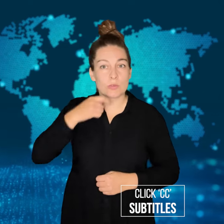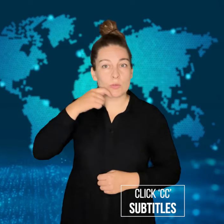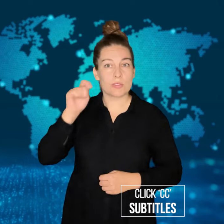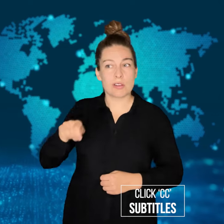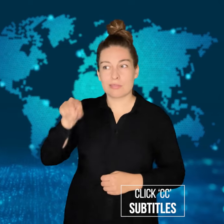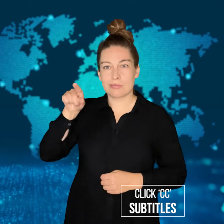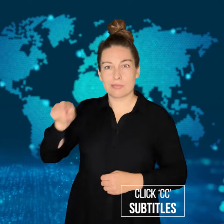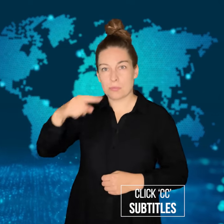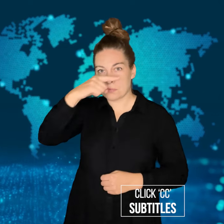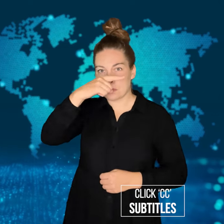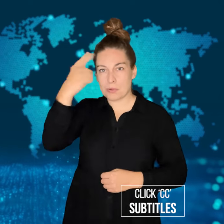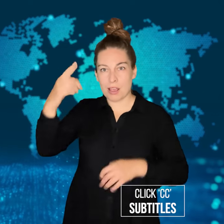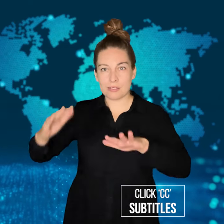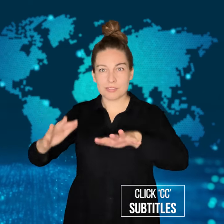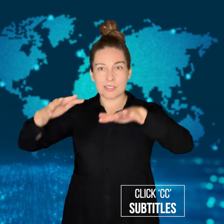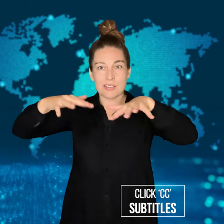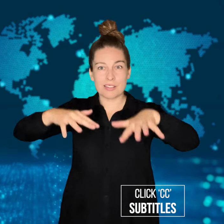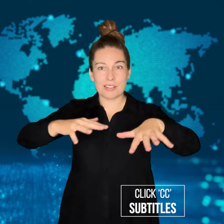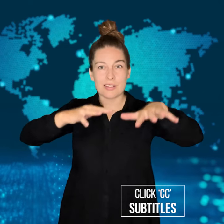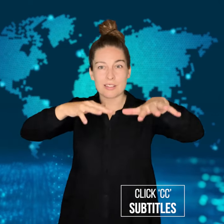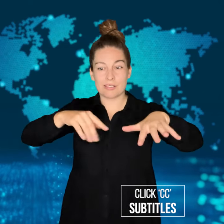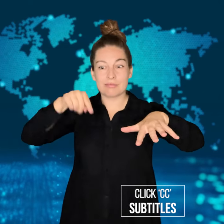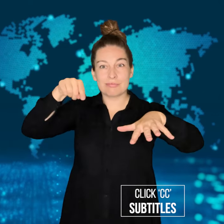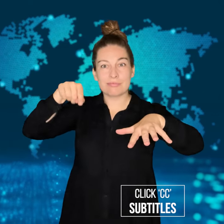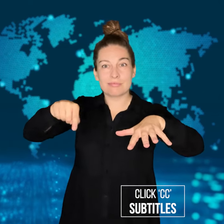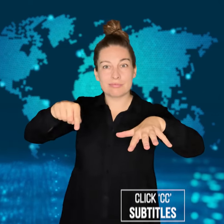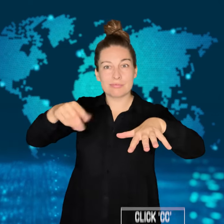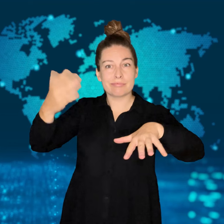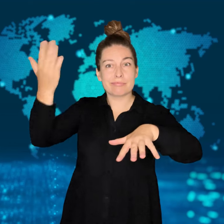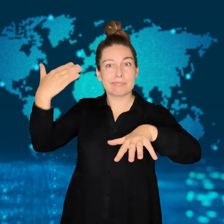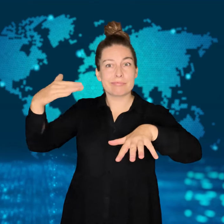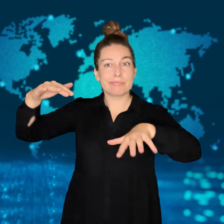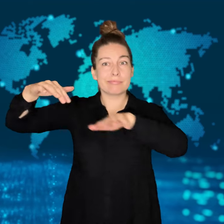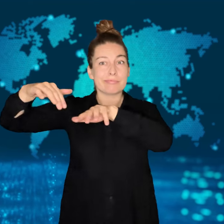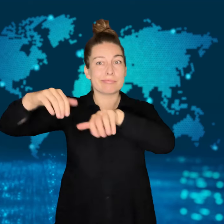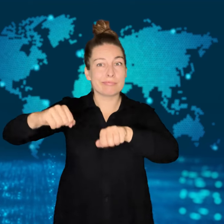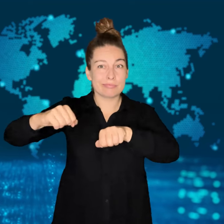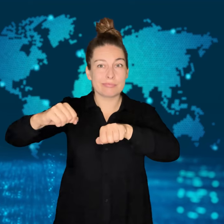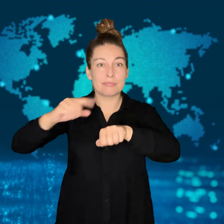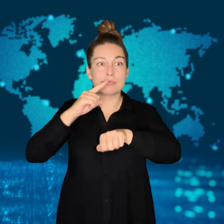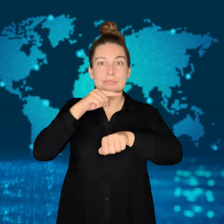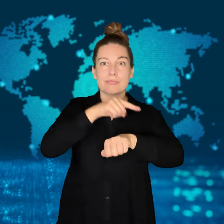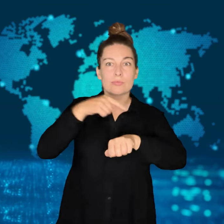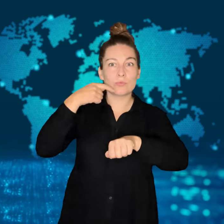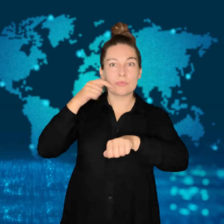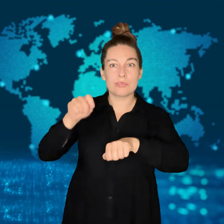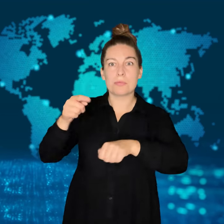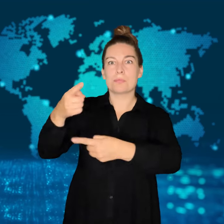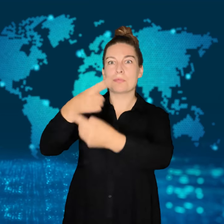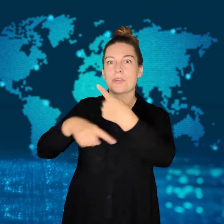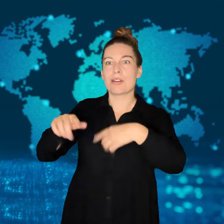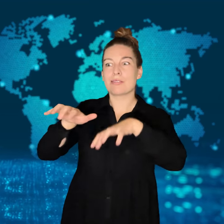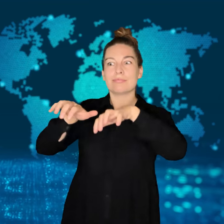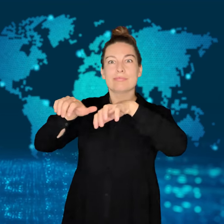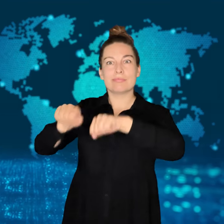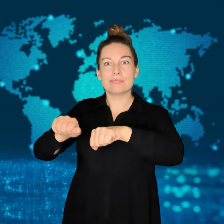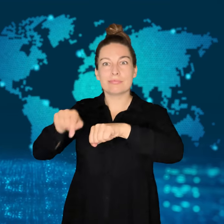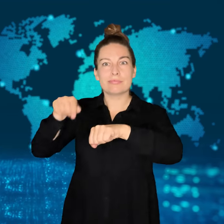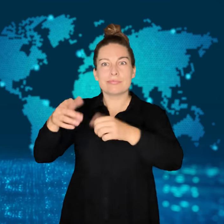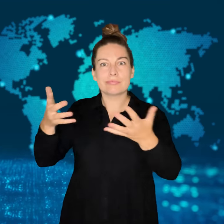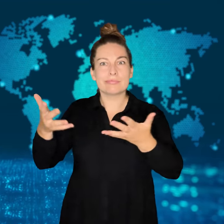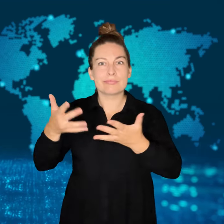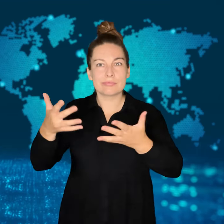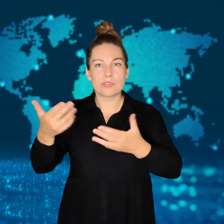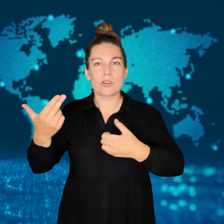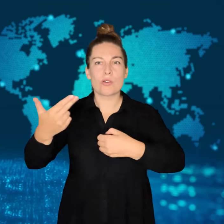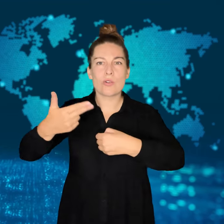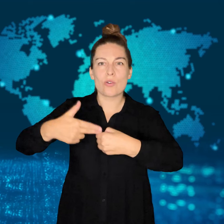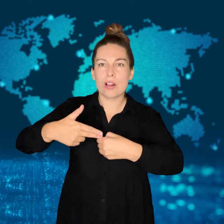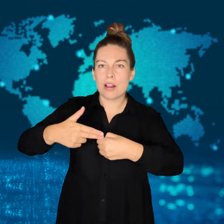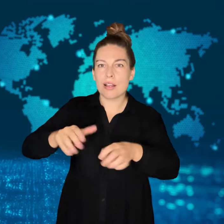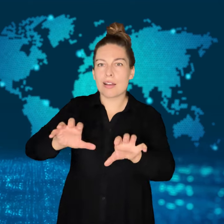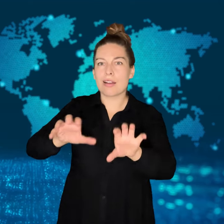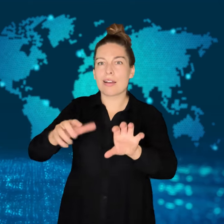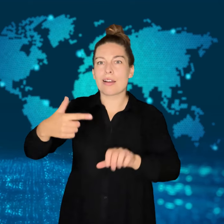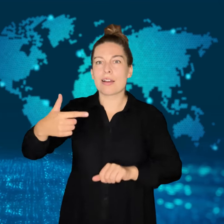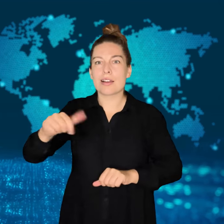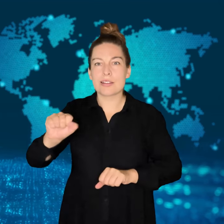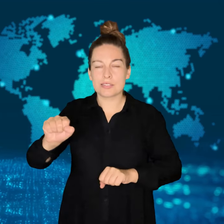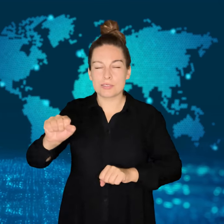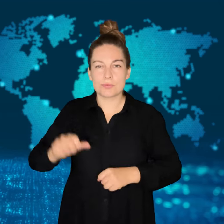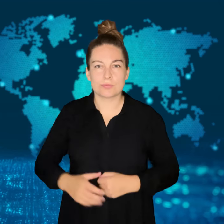Reclaiming gas in Black Sea